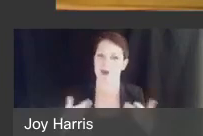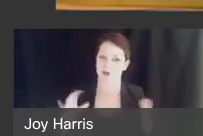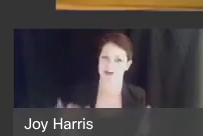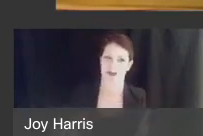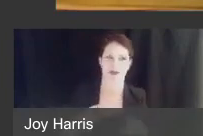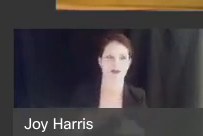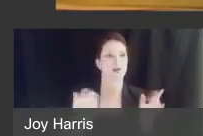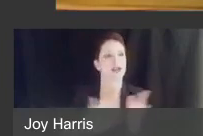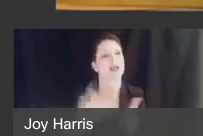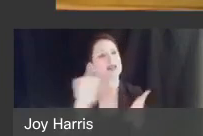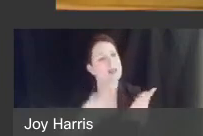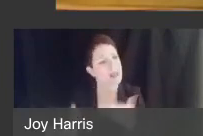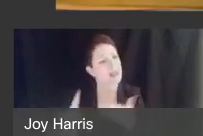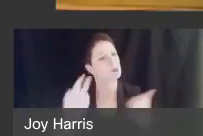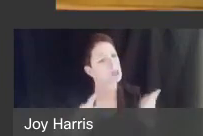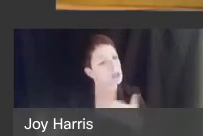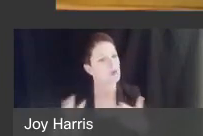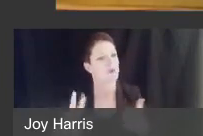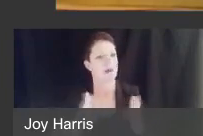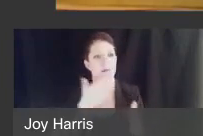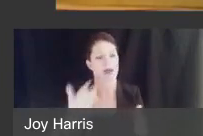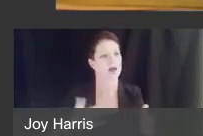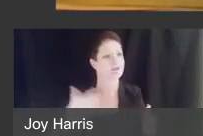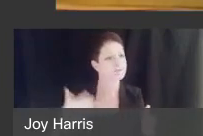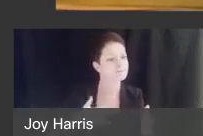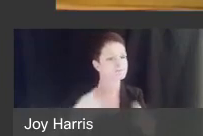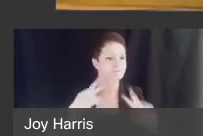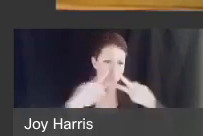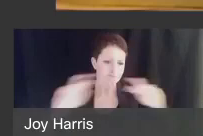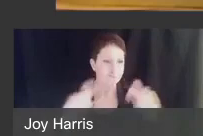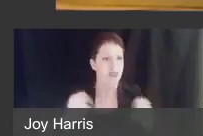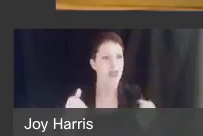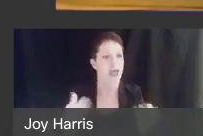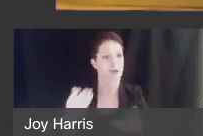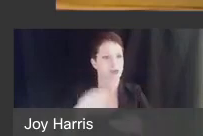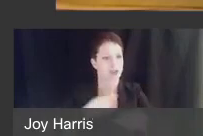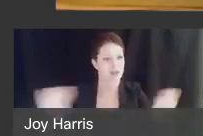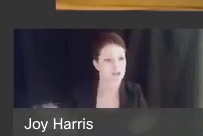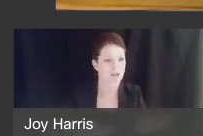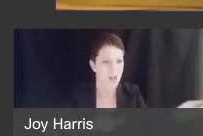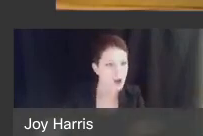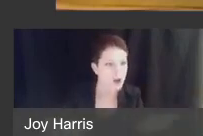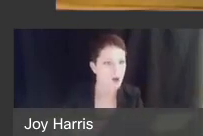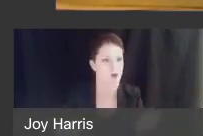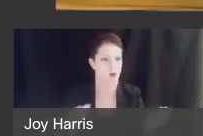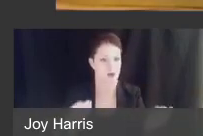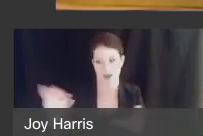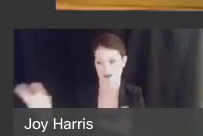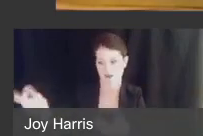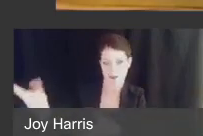have a much better sense of the flow of this and kind of what we can start to consistently expect